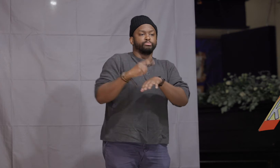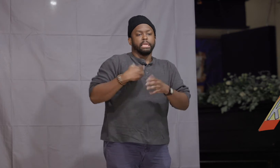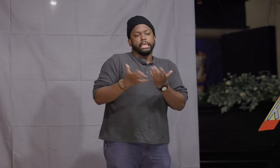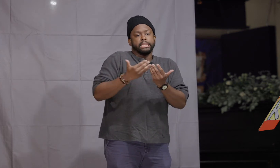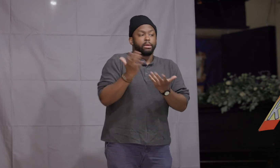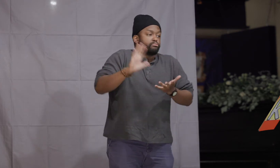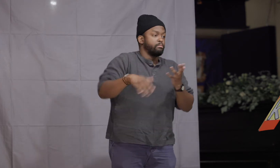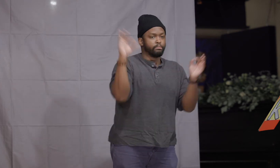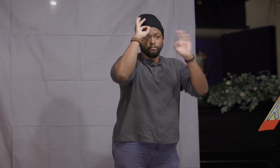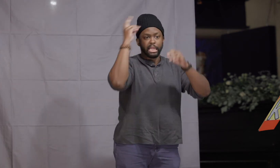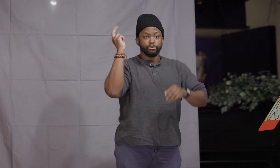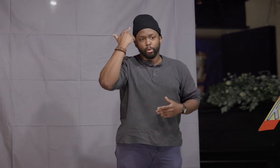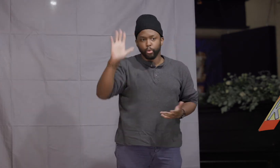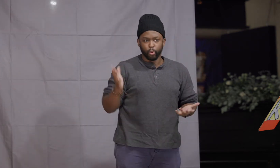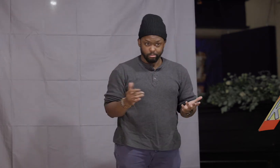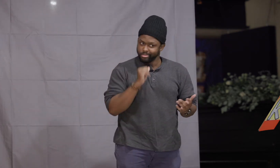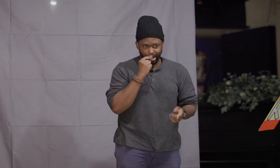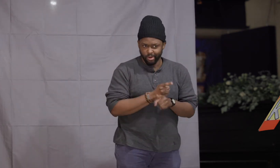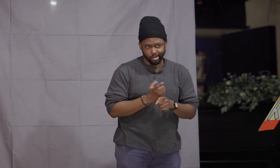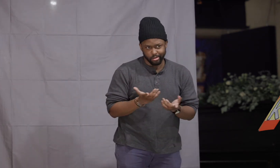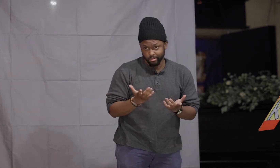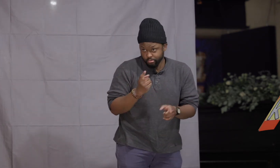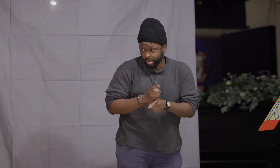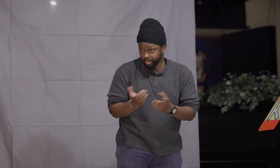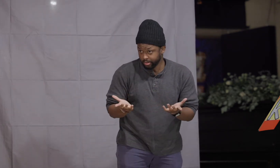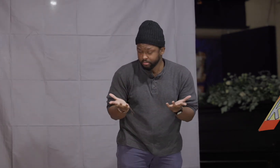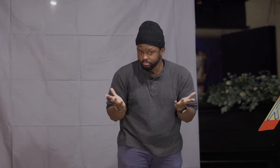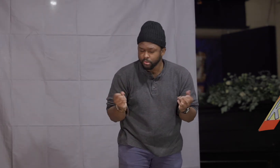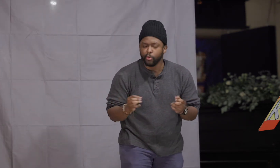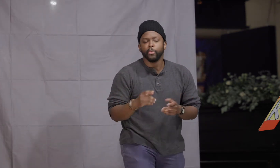It's easy for society to gloss over what happened to us all in the name of ignorance.